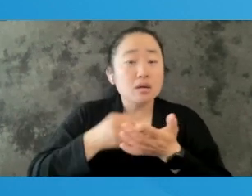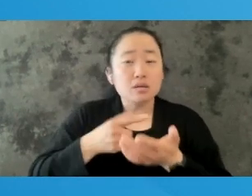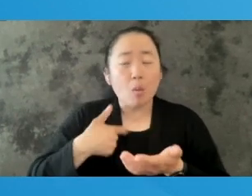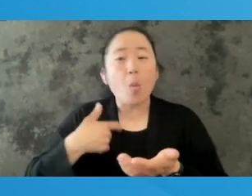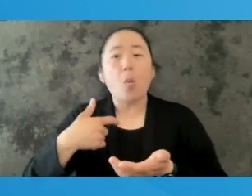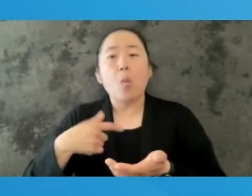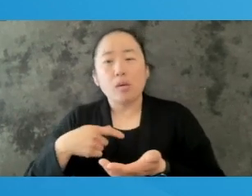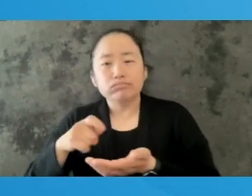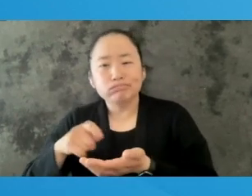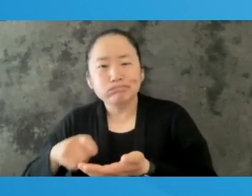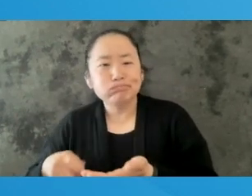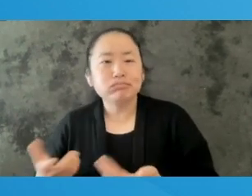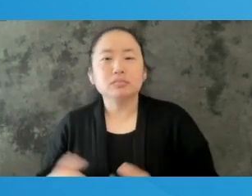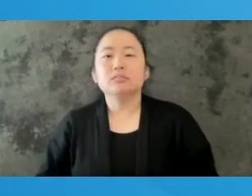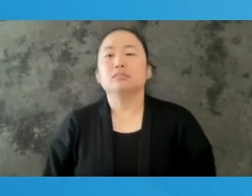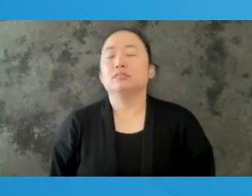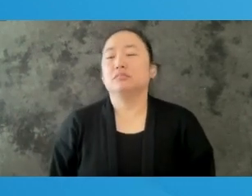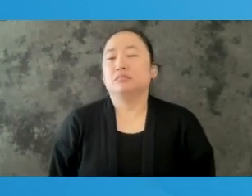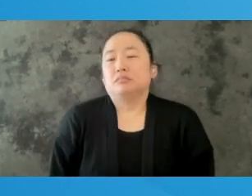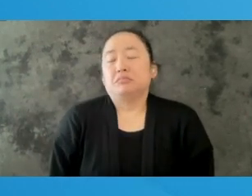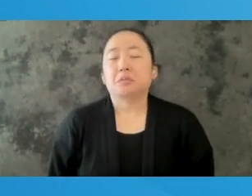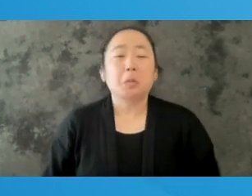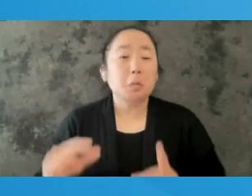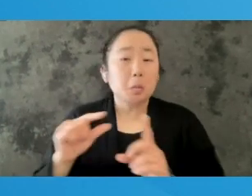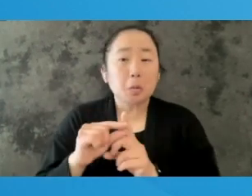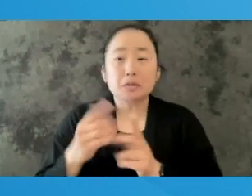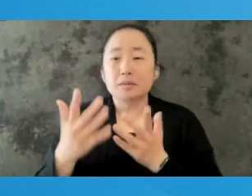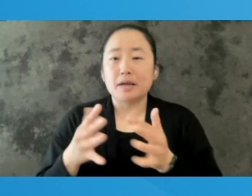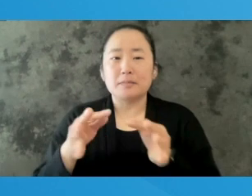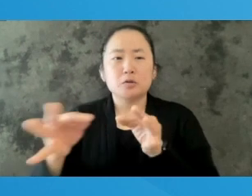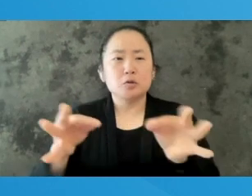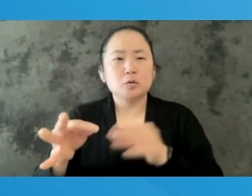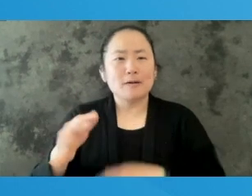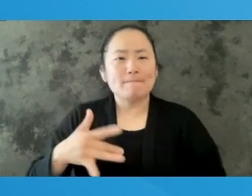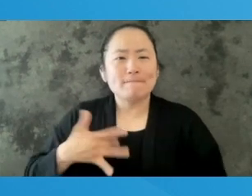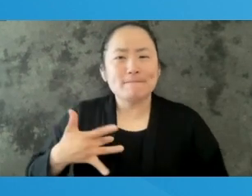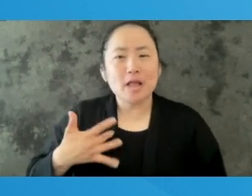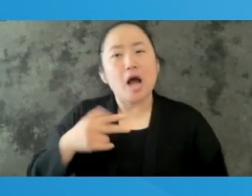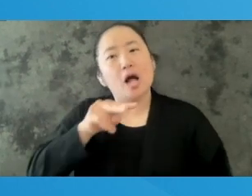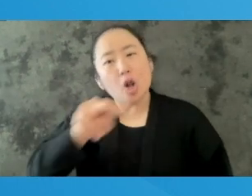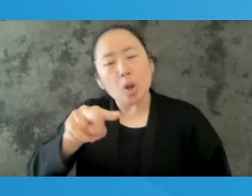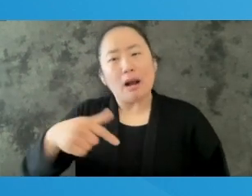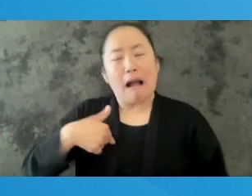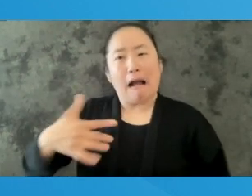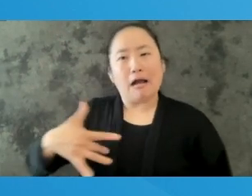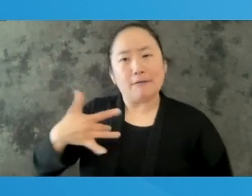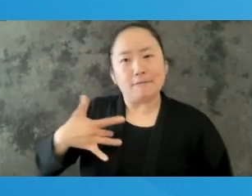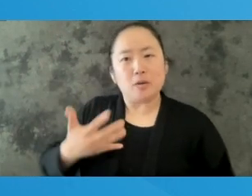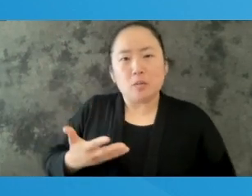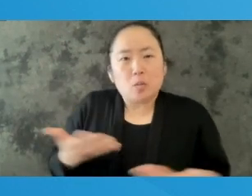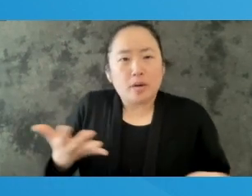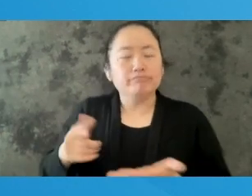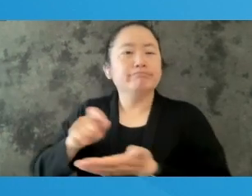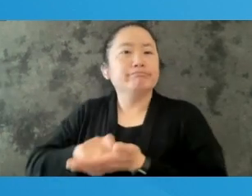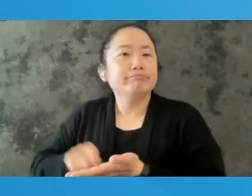It could be some words to even describe the mood or feeling that you have when looking at this work.